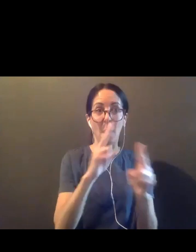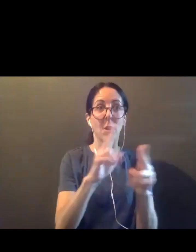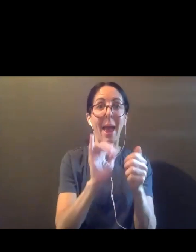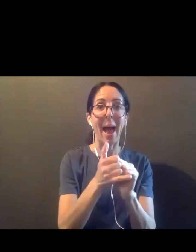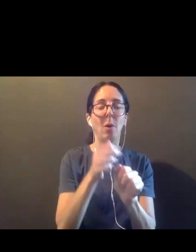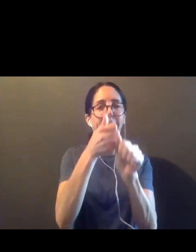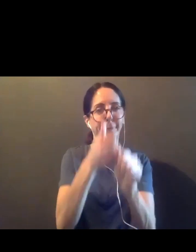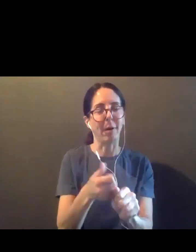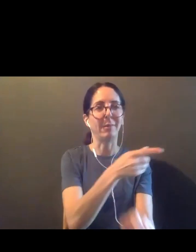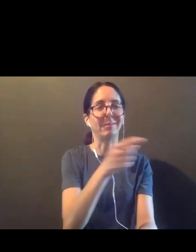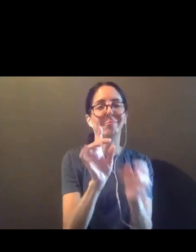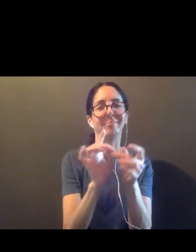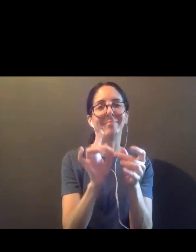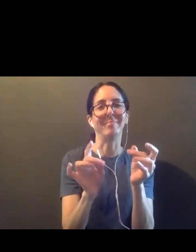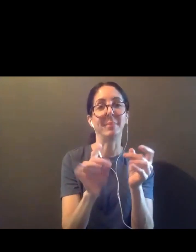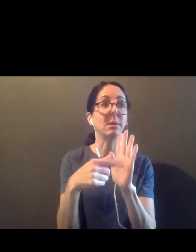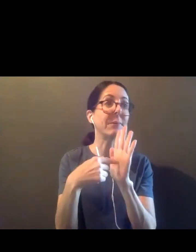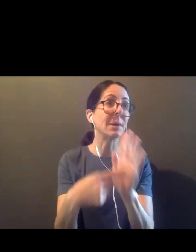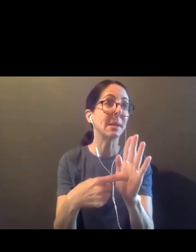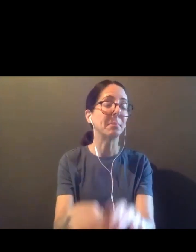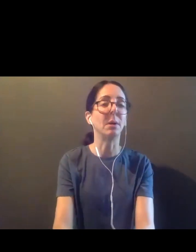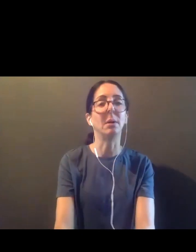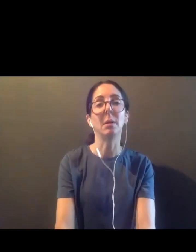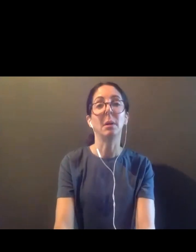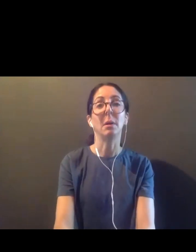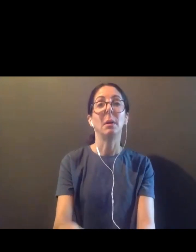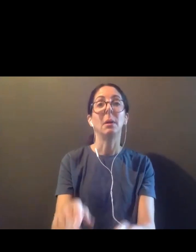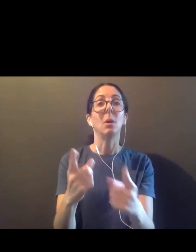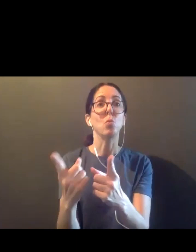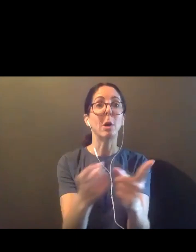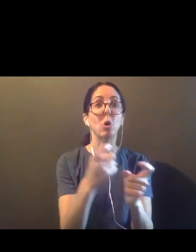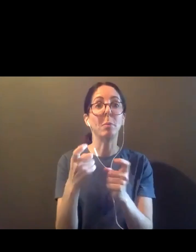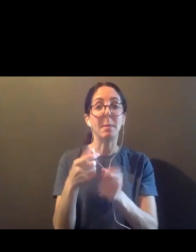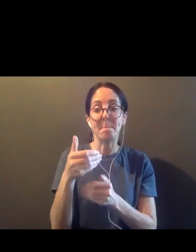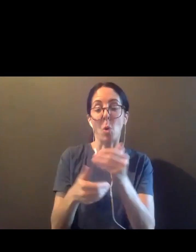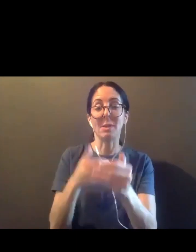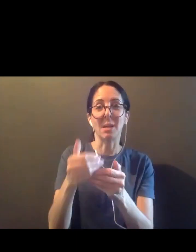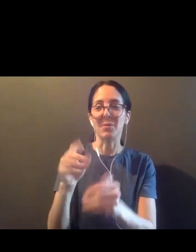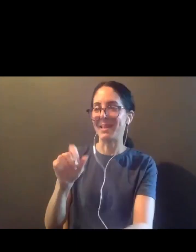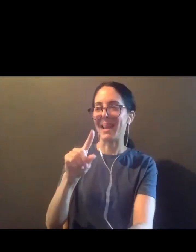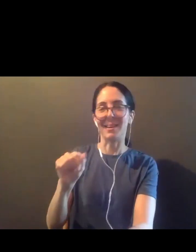It has to do with selecting your recruitment processes from your data collection instruments,